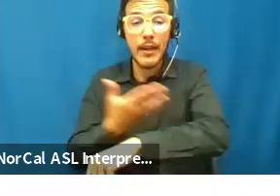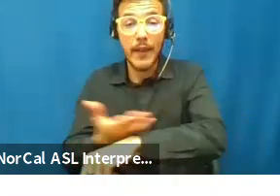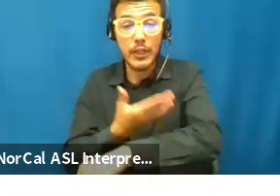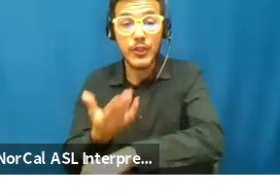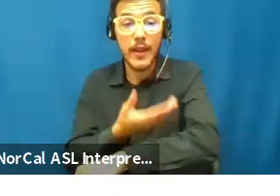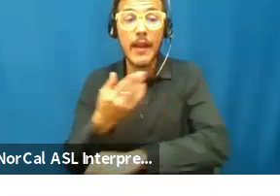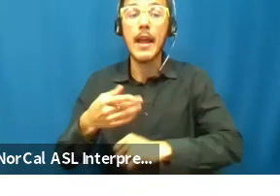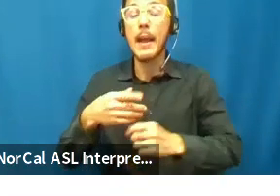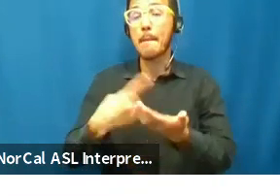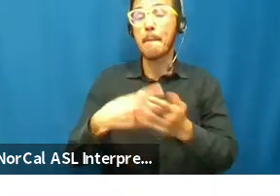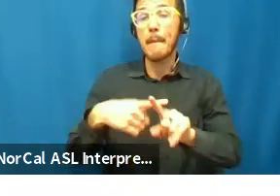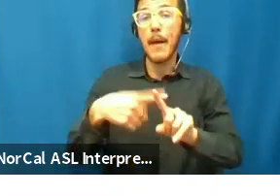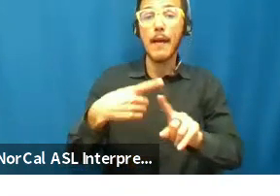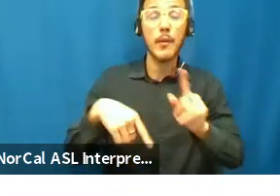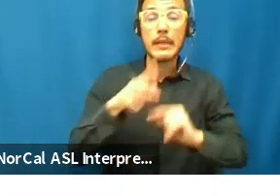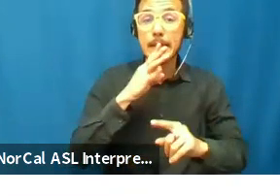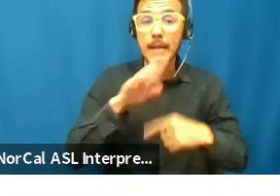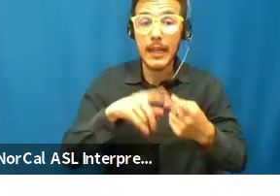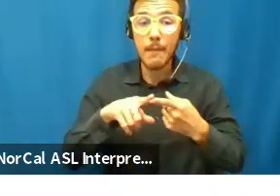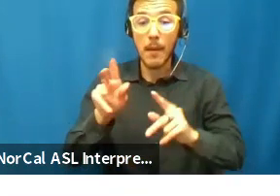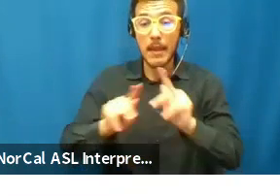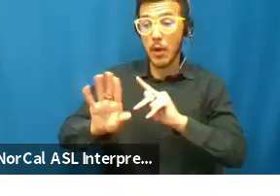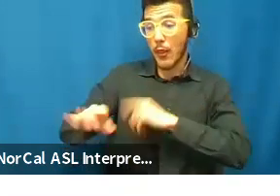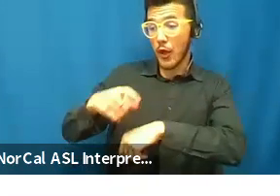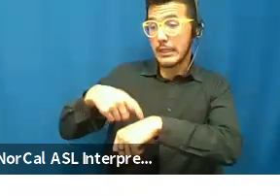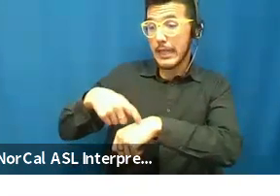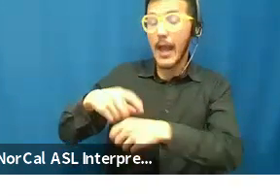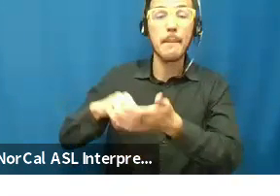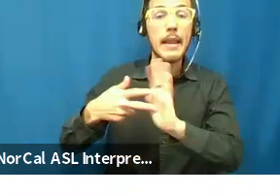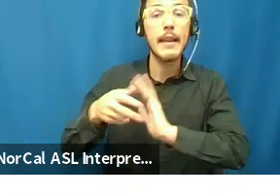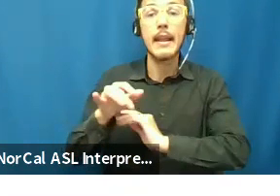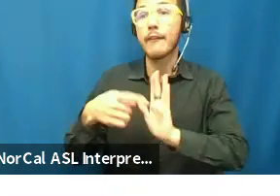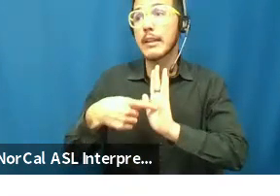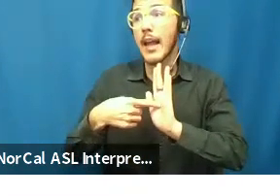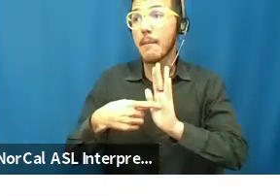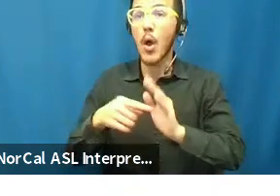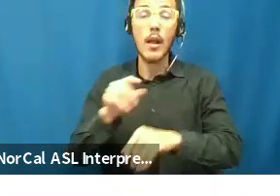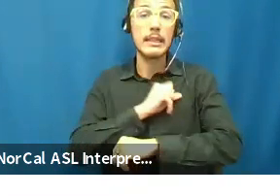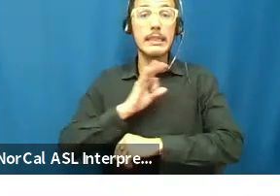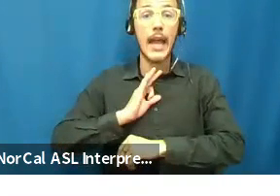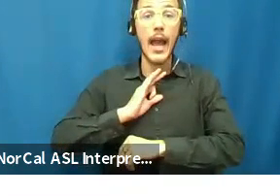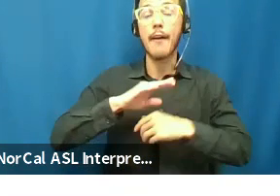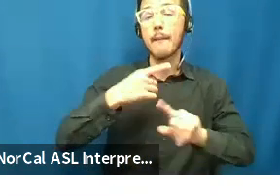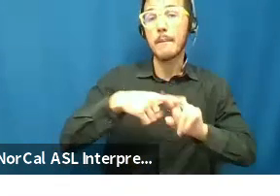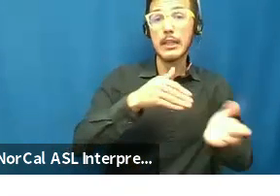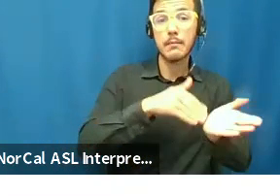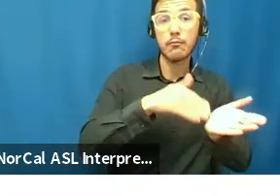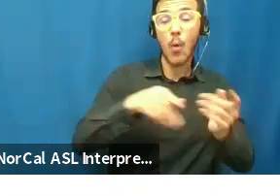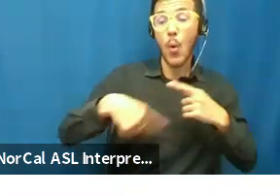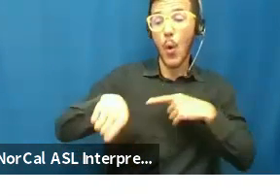for example, the cost for having all of the staff members and providers complete training. And then